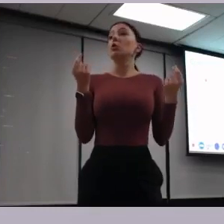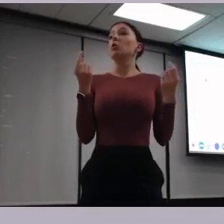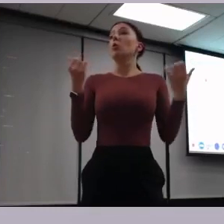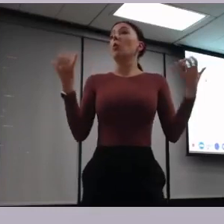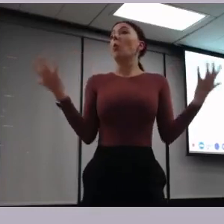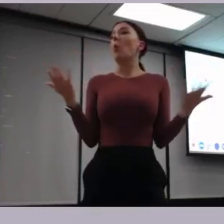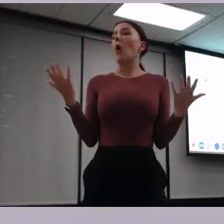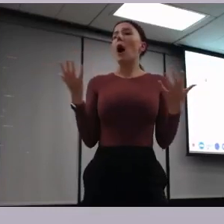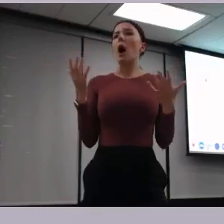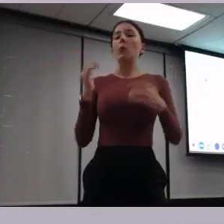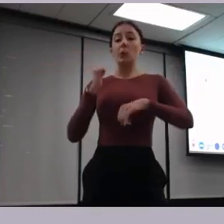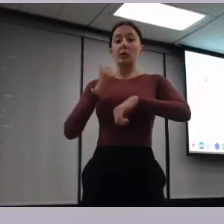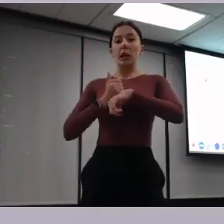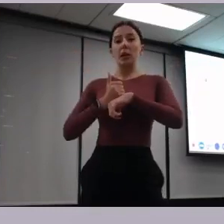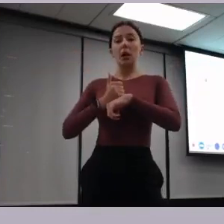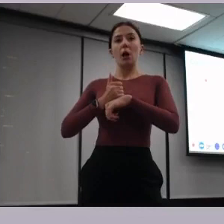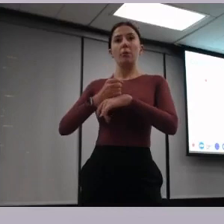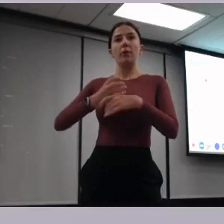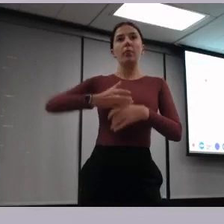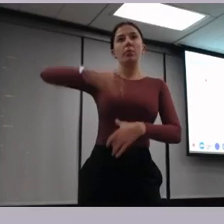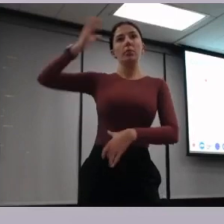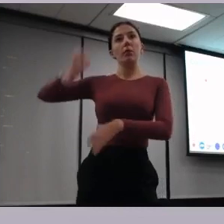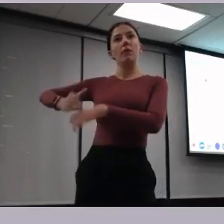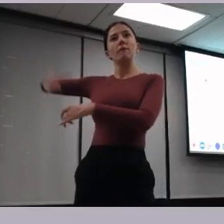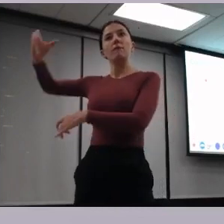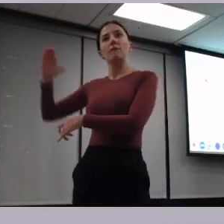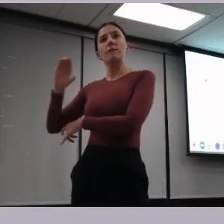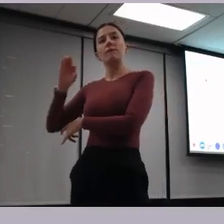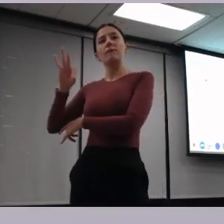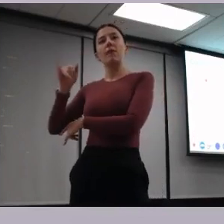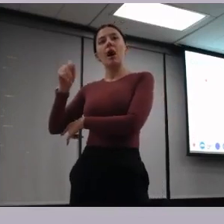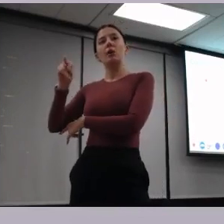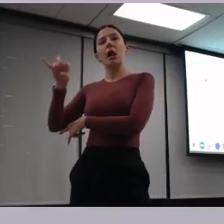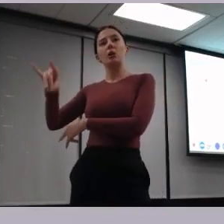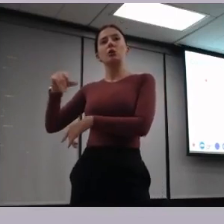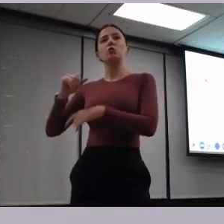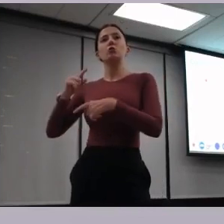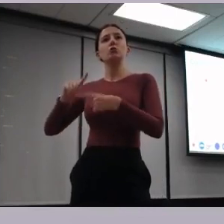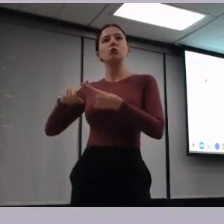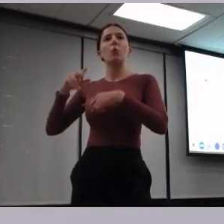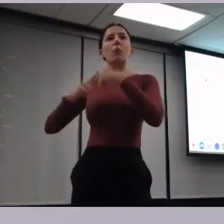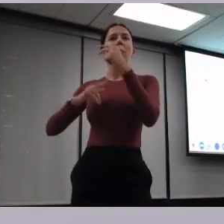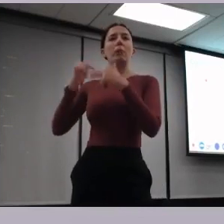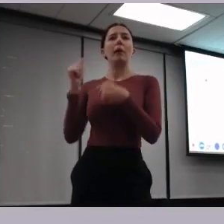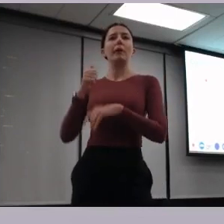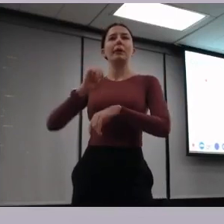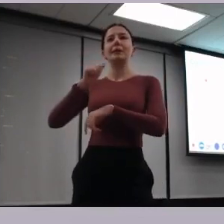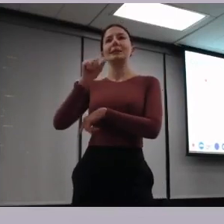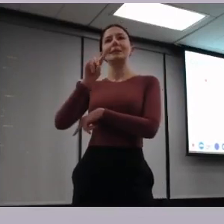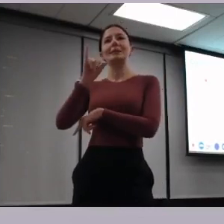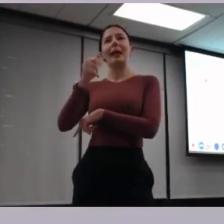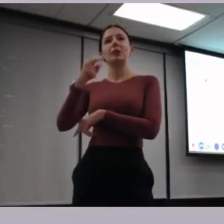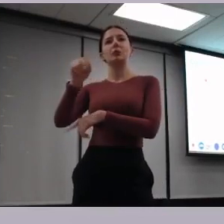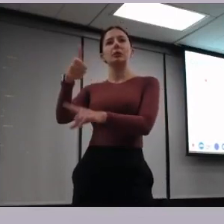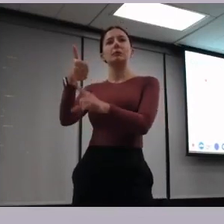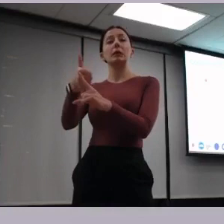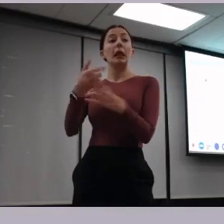the concrete caissons to build the stations themselves. So this year and next year, you're going to start seeing